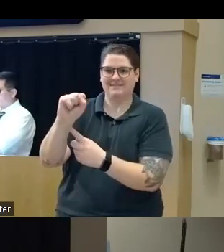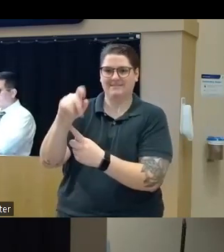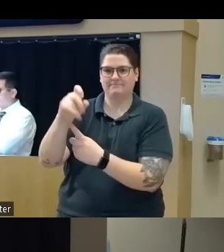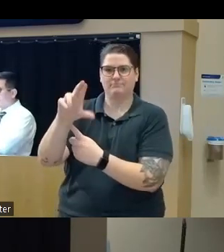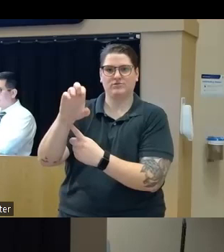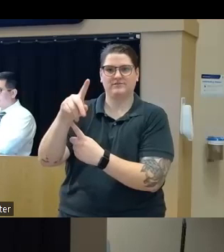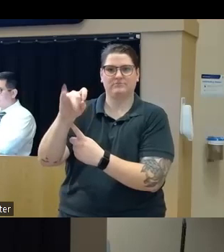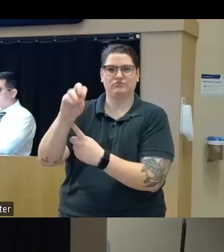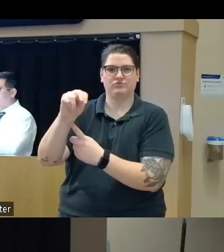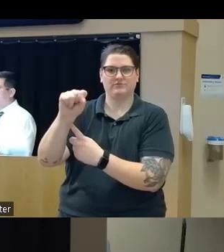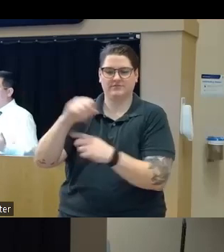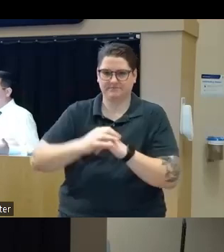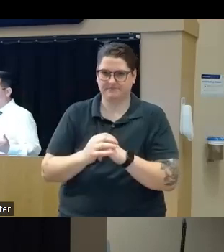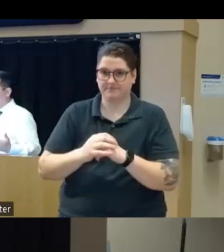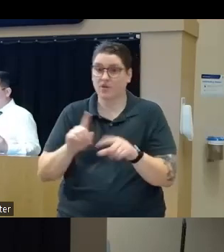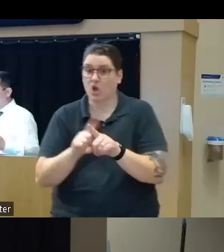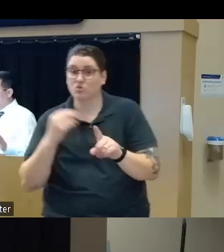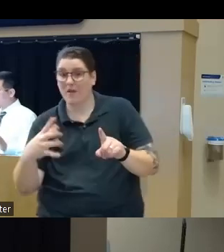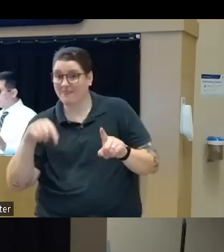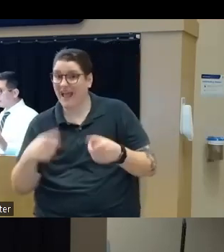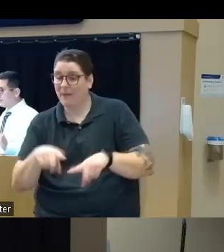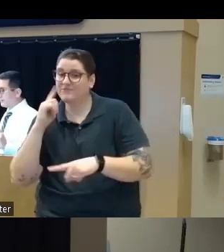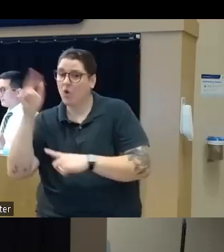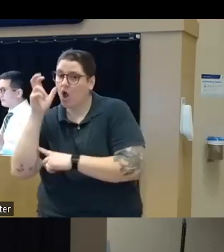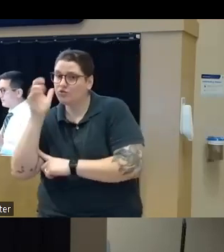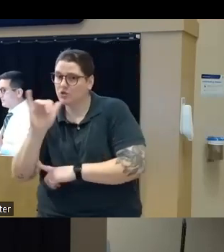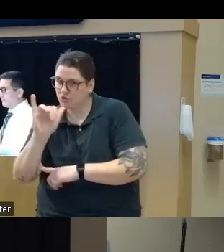as a side caveat this also happens for auditory processing we're not talking about that here today